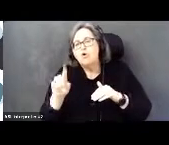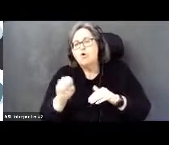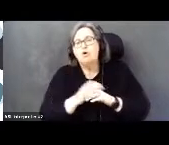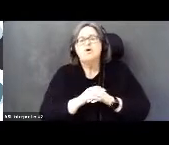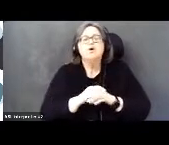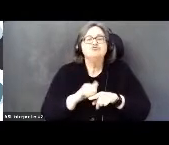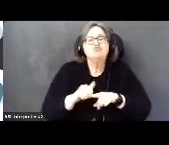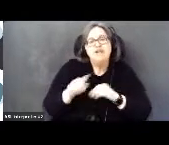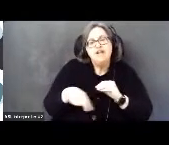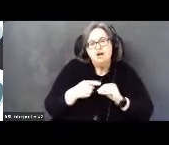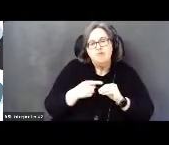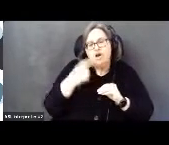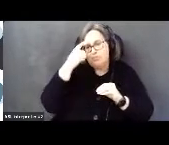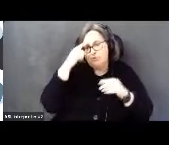making sure there's policies as well as